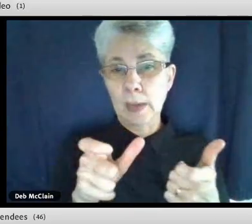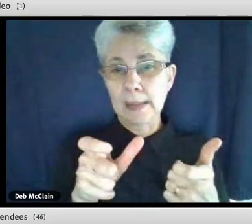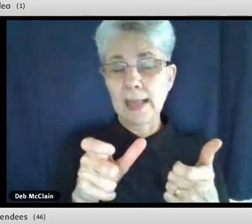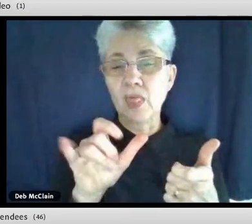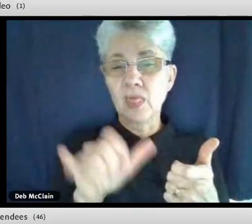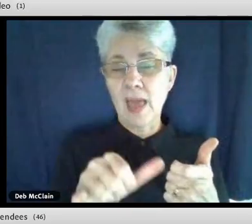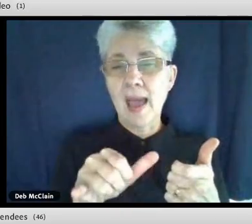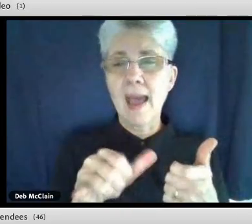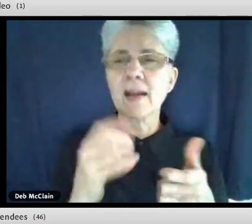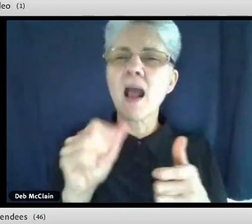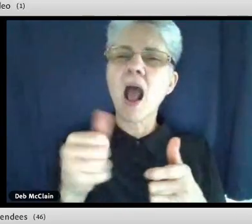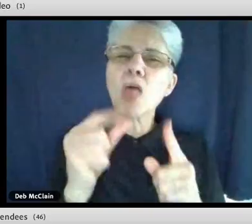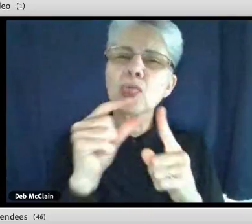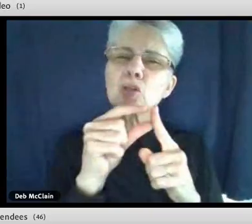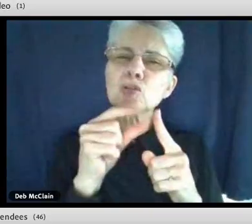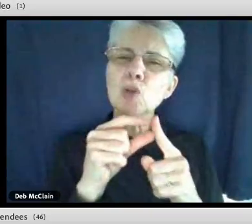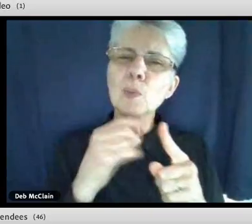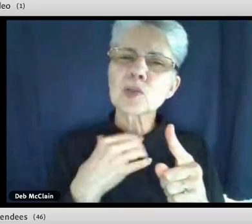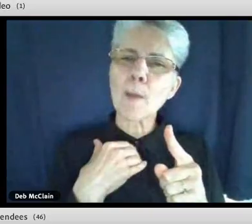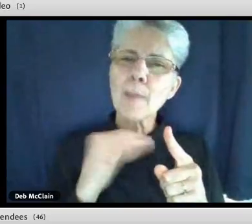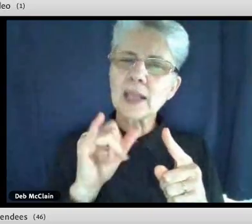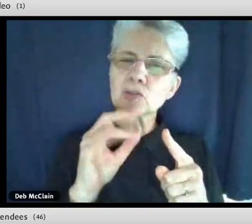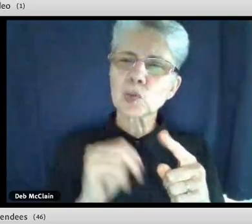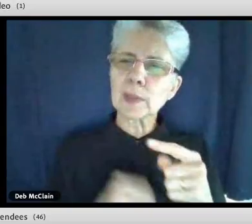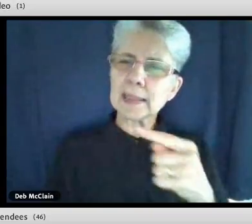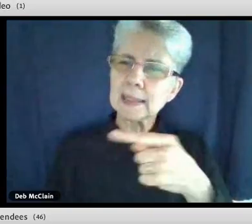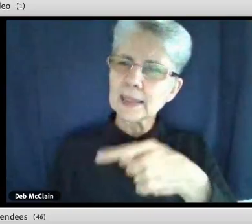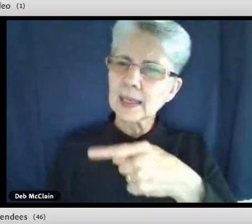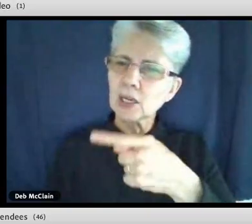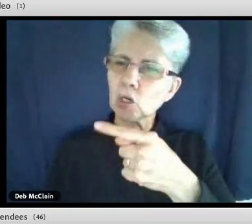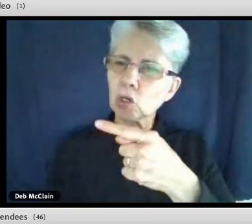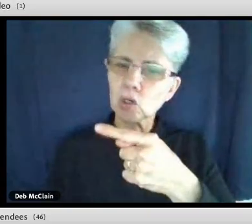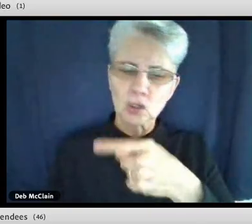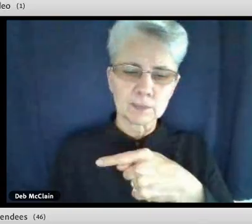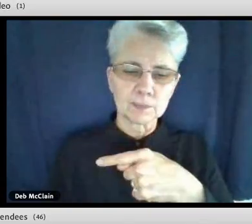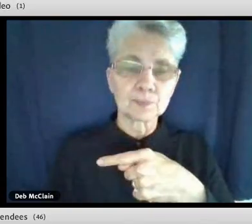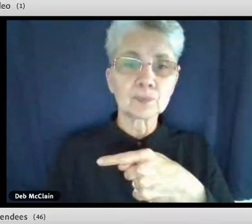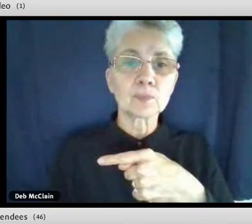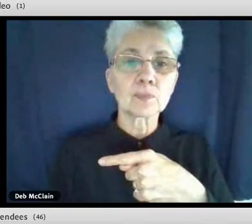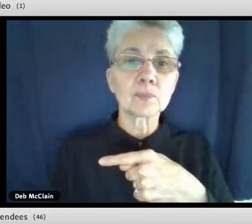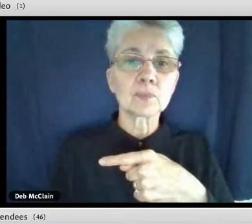So some other terms on my screen are,